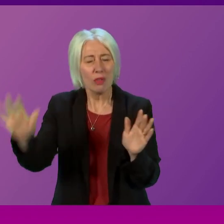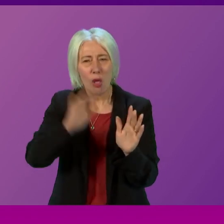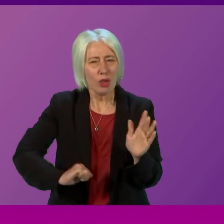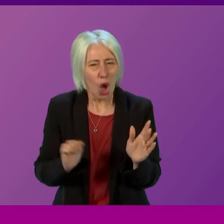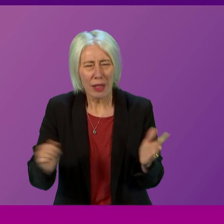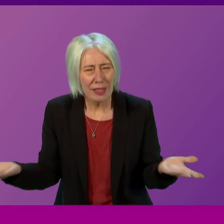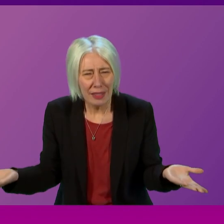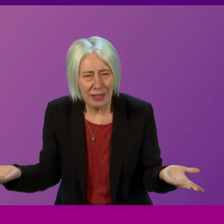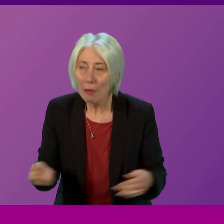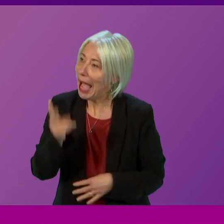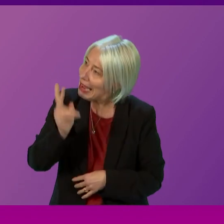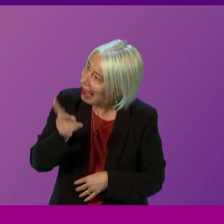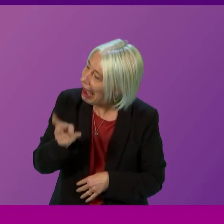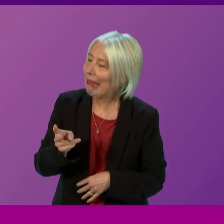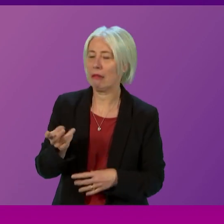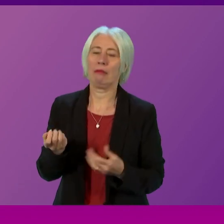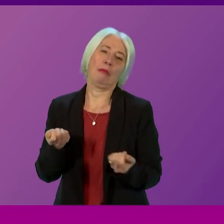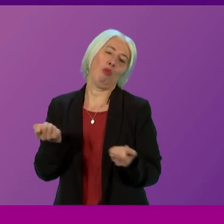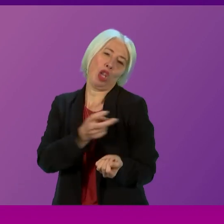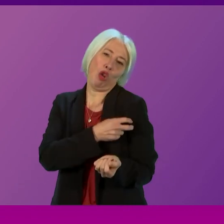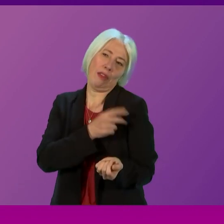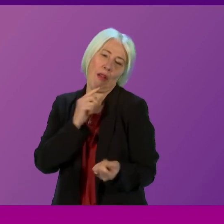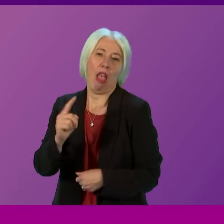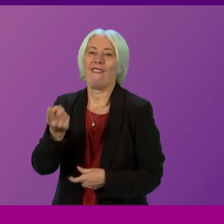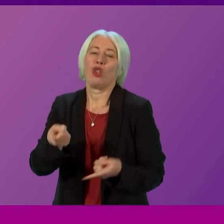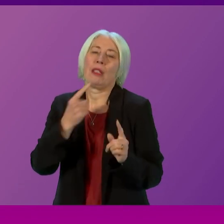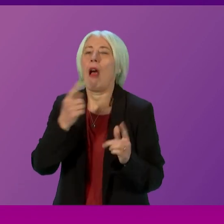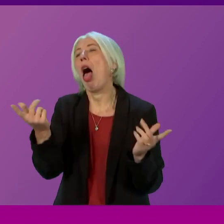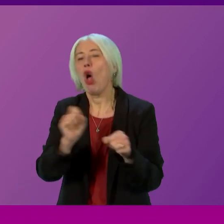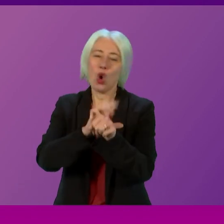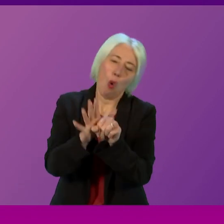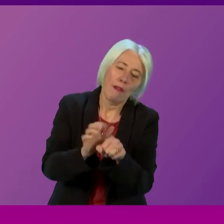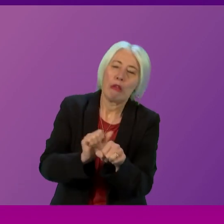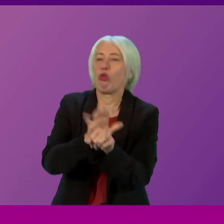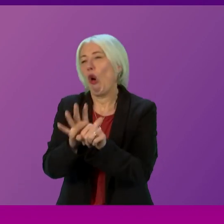Yet again, what we get from the First Minister is the Covid shield coming out to protect her.